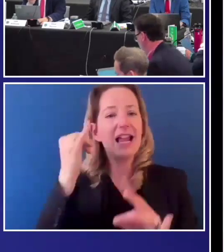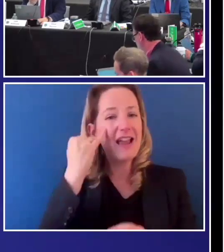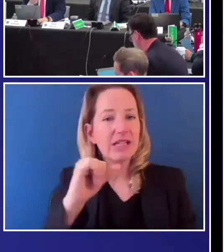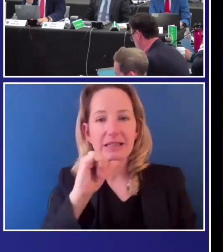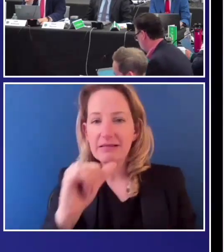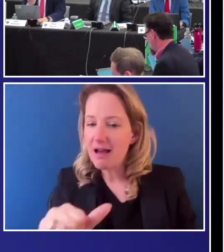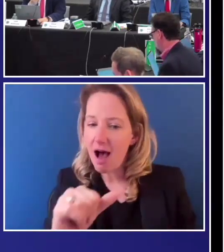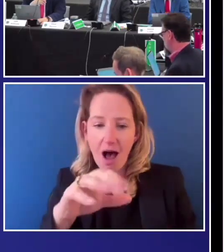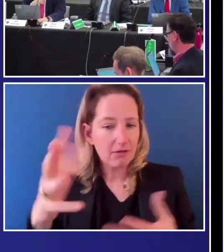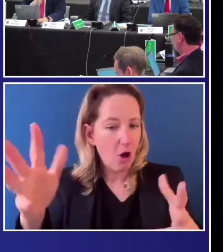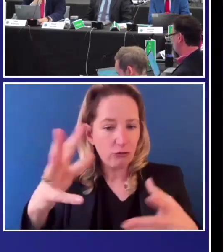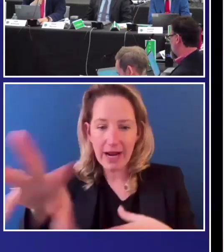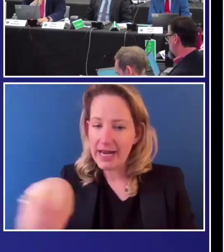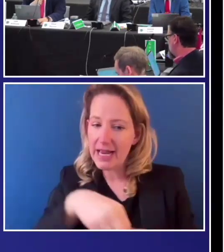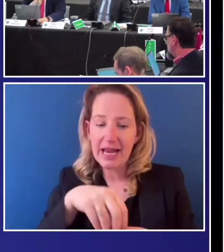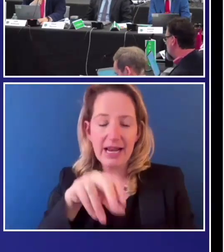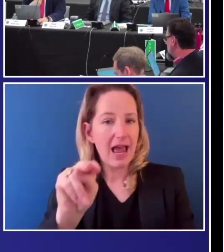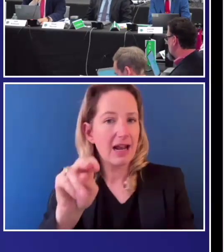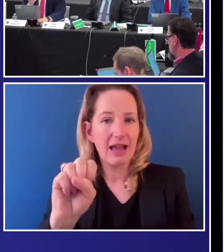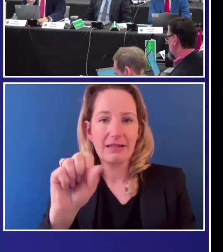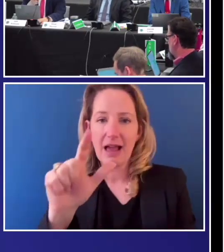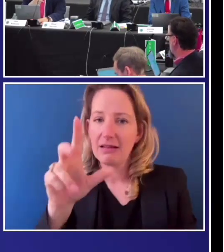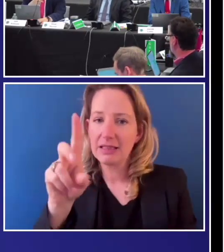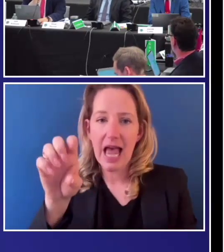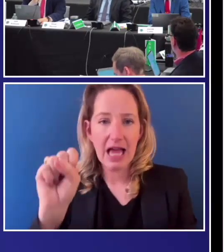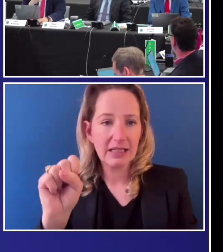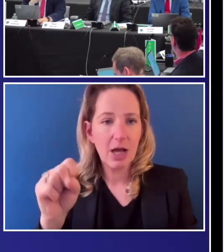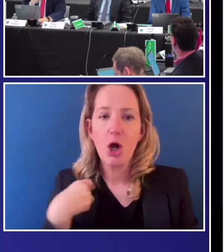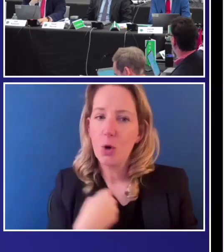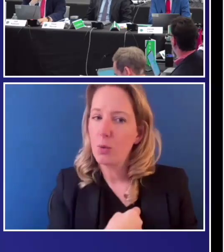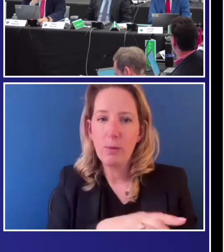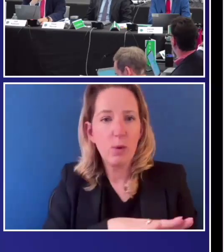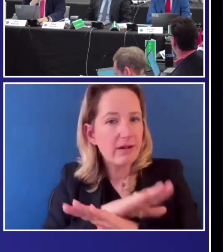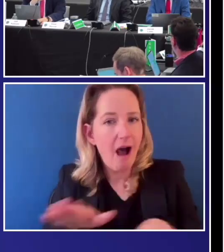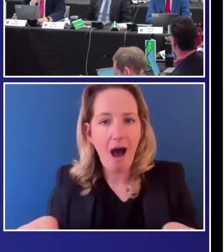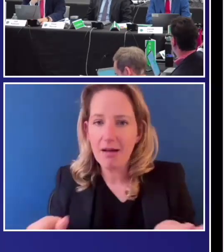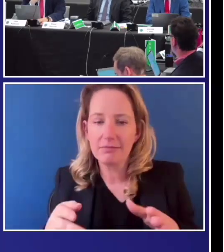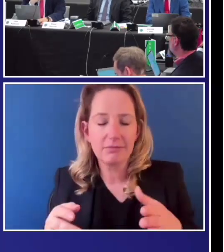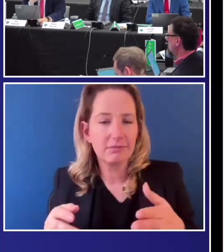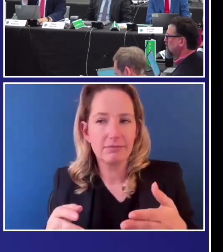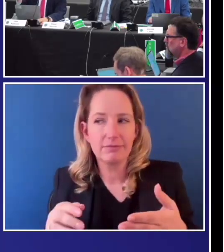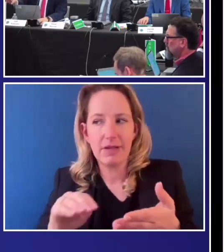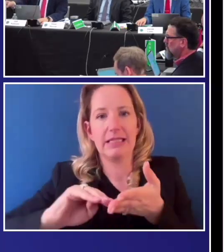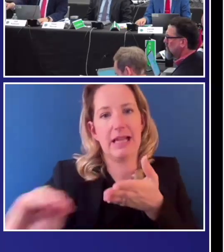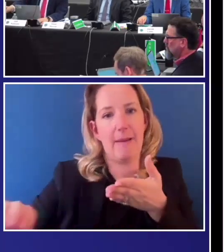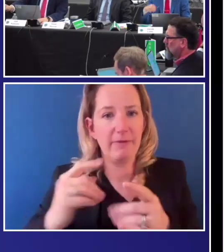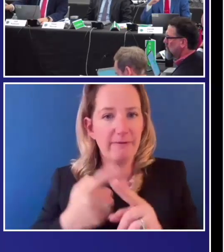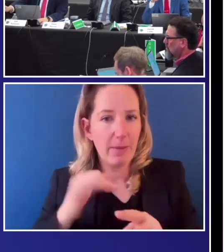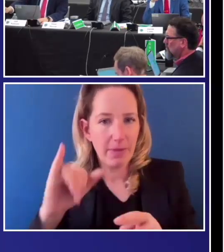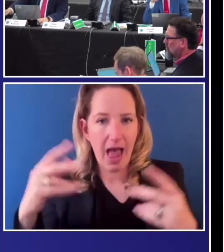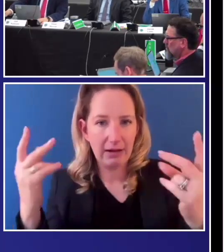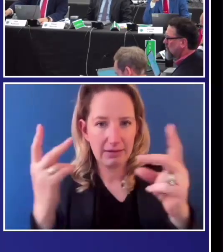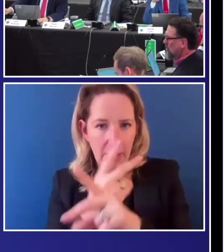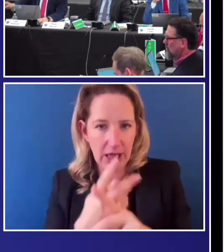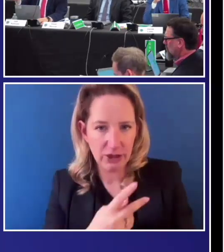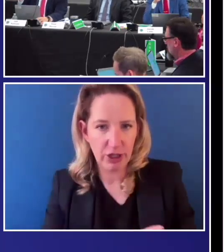we would not exempt them out of the calculation. Okay. Thank you. Jeff. Thank you, Ritchie. Preston?